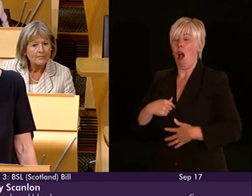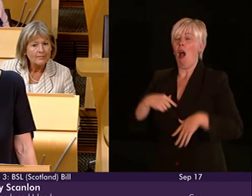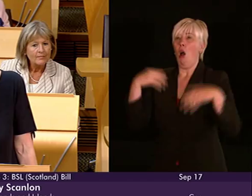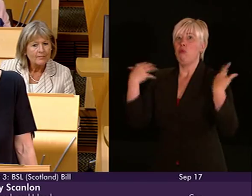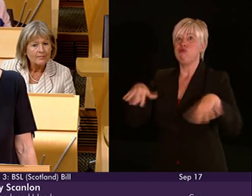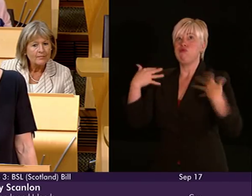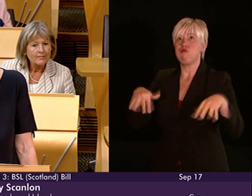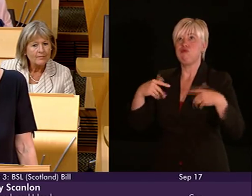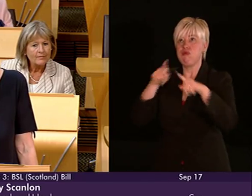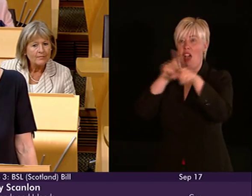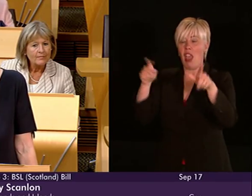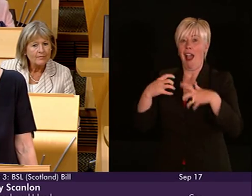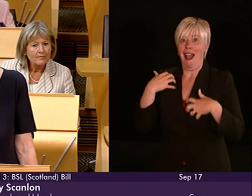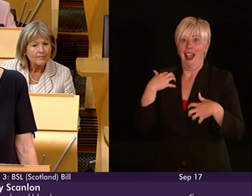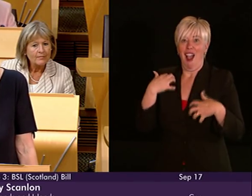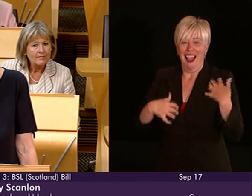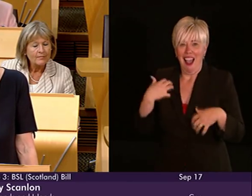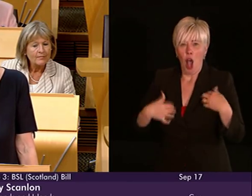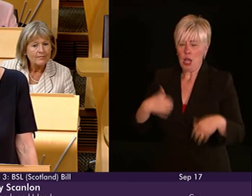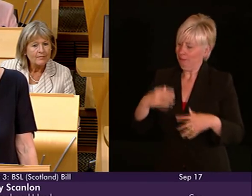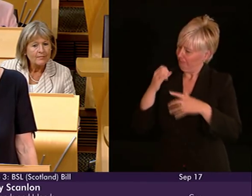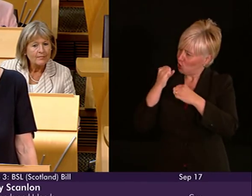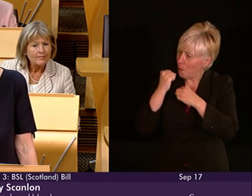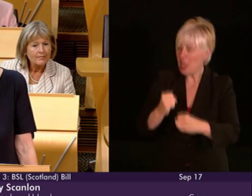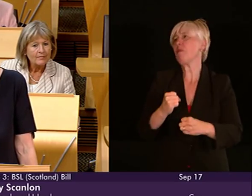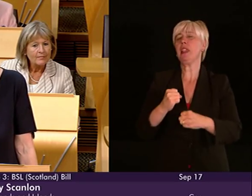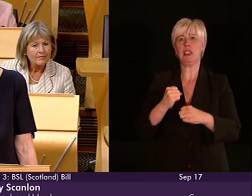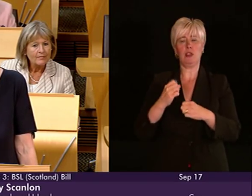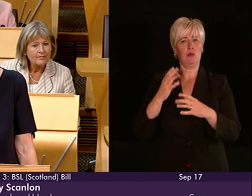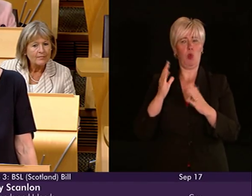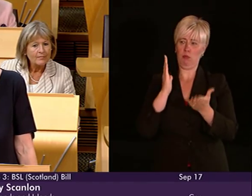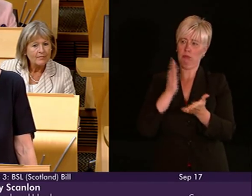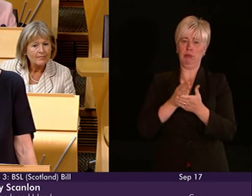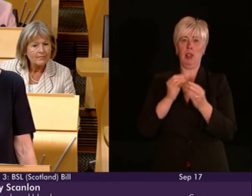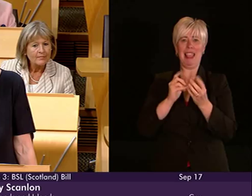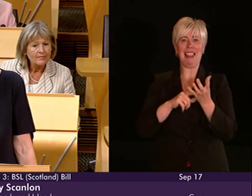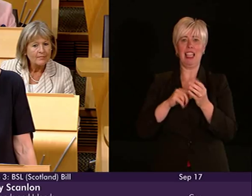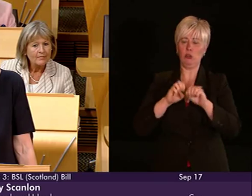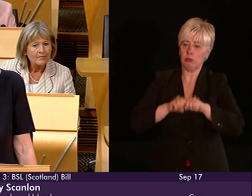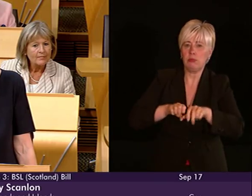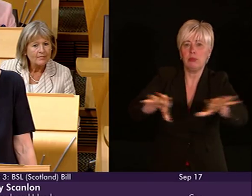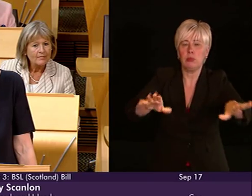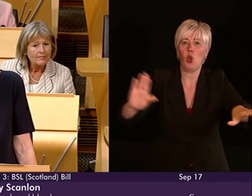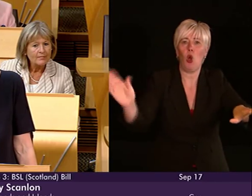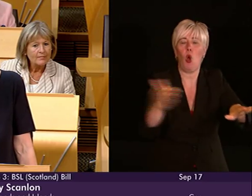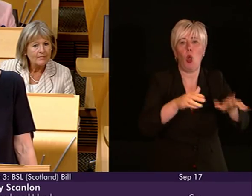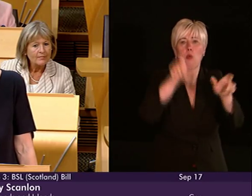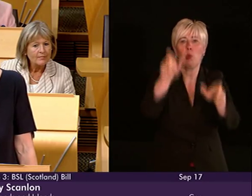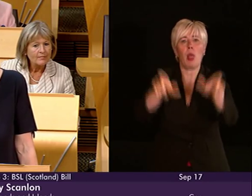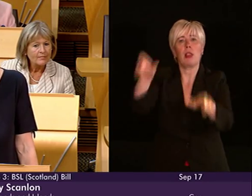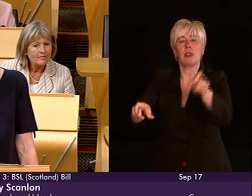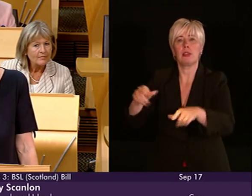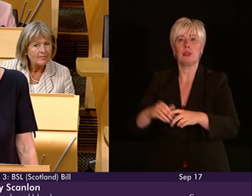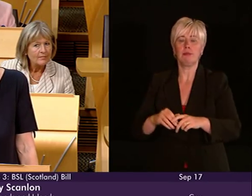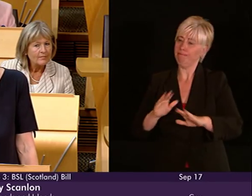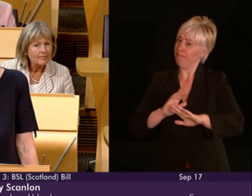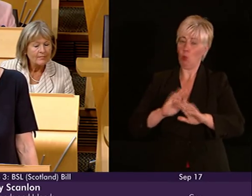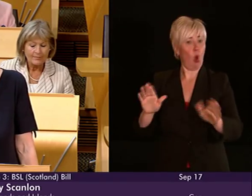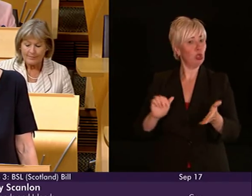their enthusiasm and commitment to extending BSL to pupils. I make no apology for describing